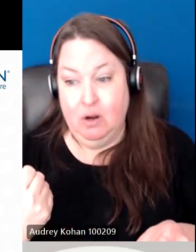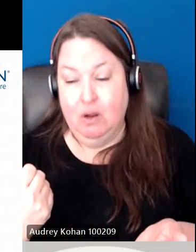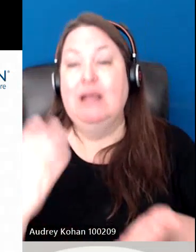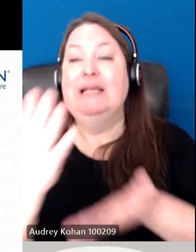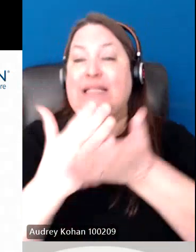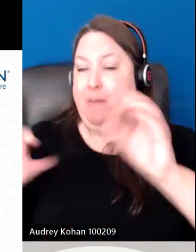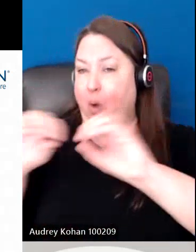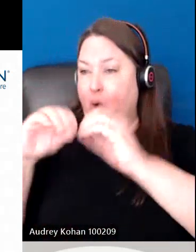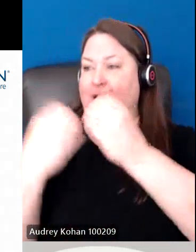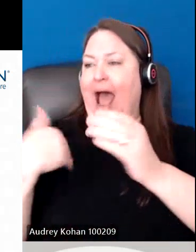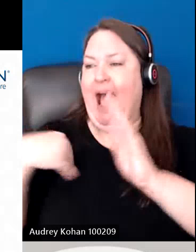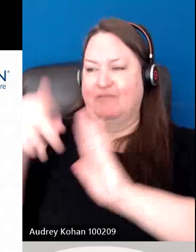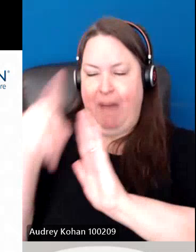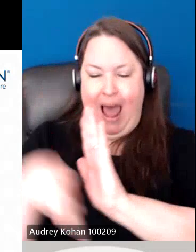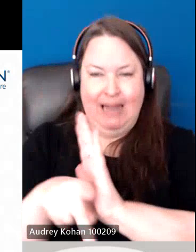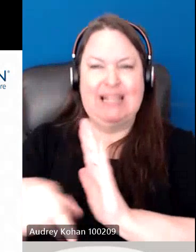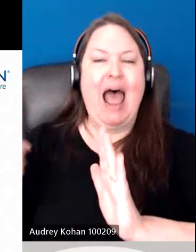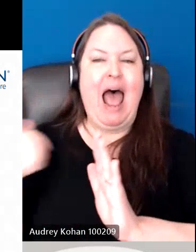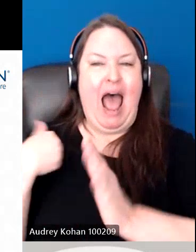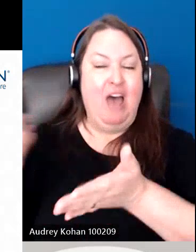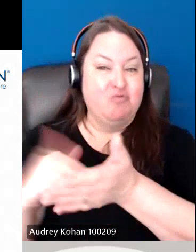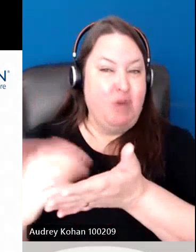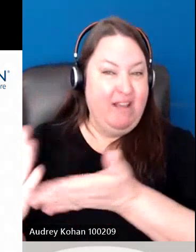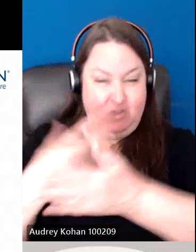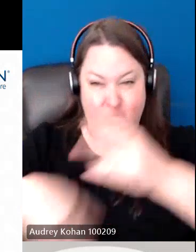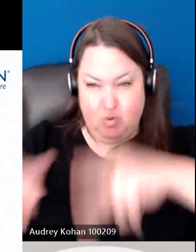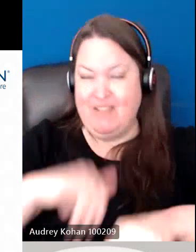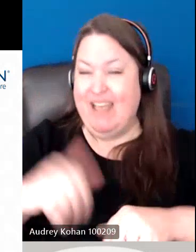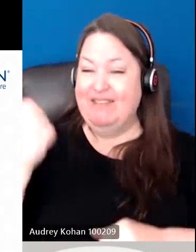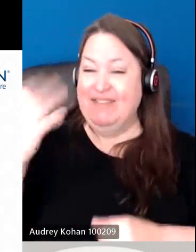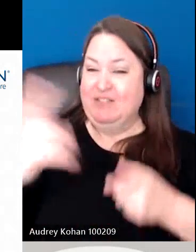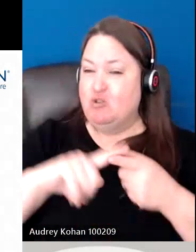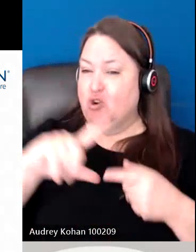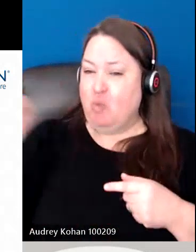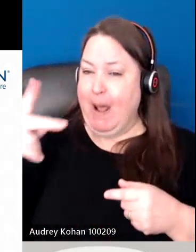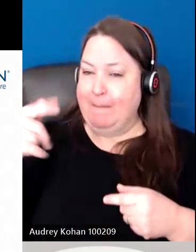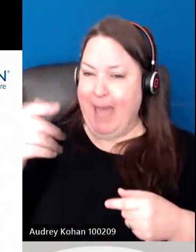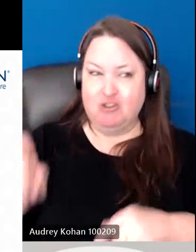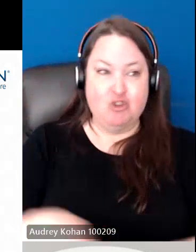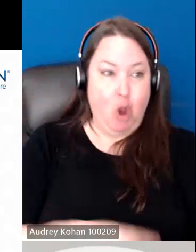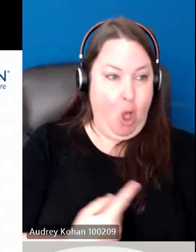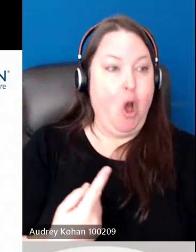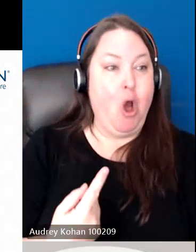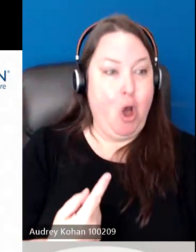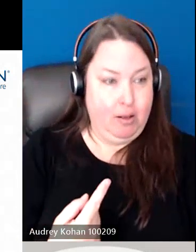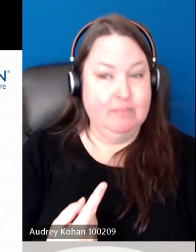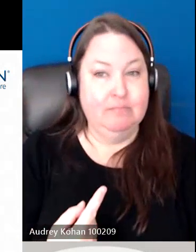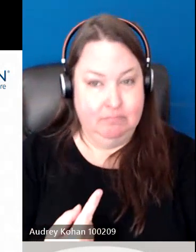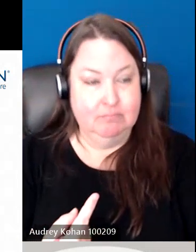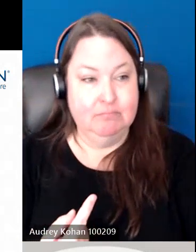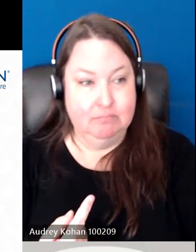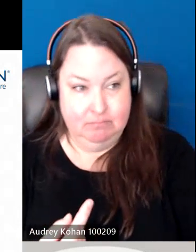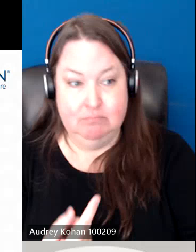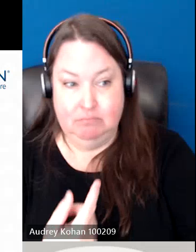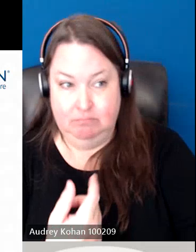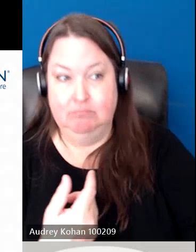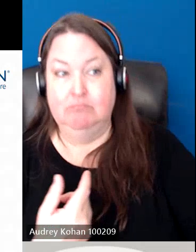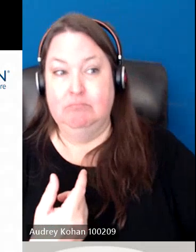have policies that I've reviewed that are 15 to 20 pages long you know again that's a lot of things